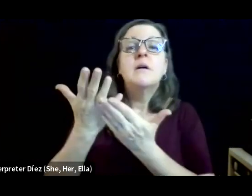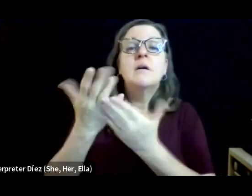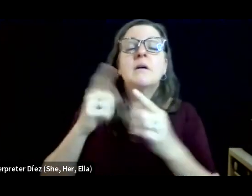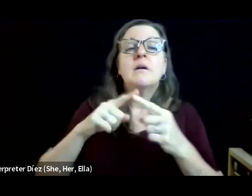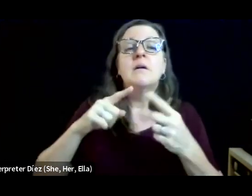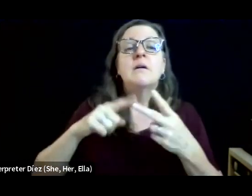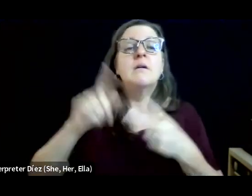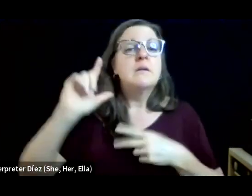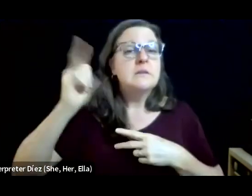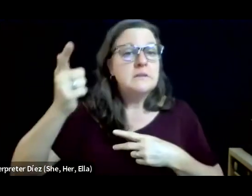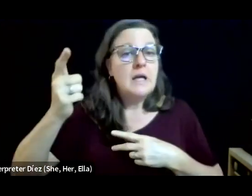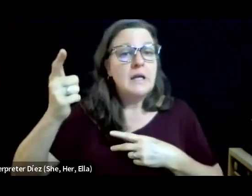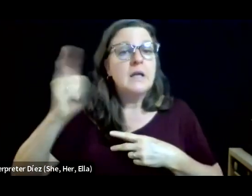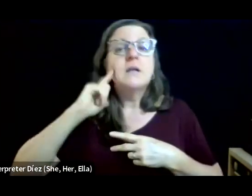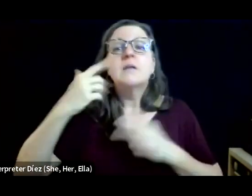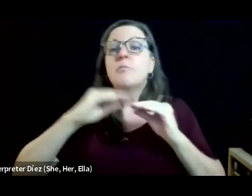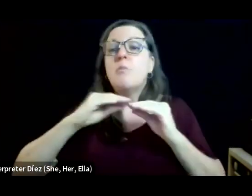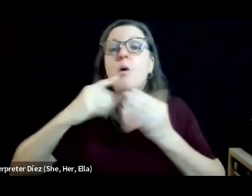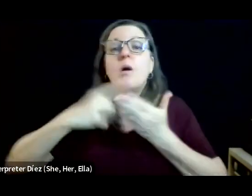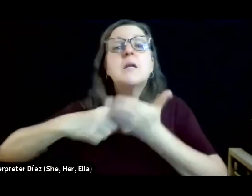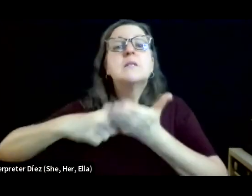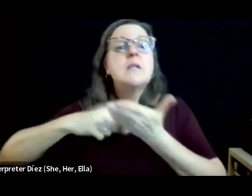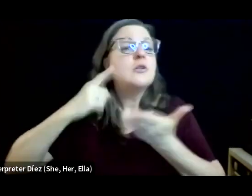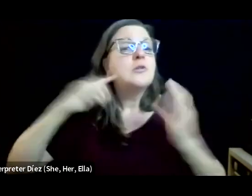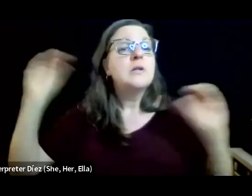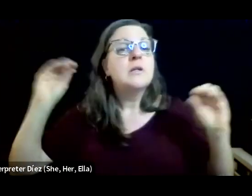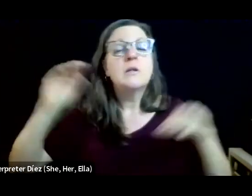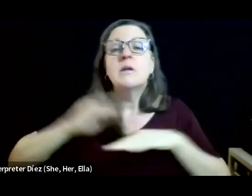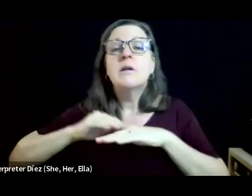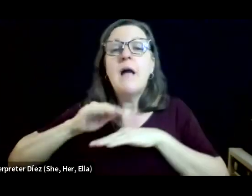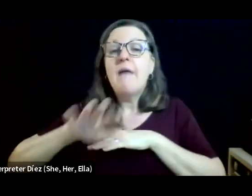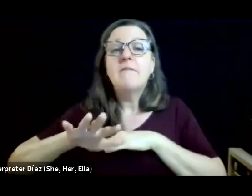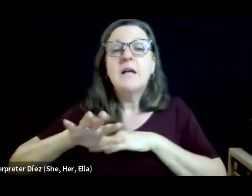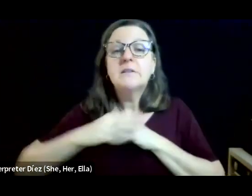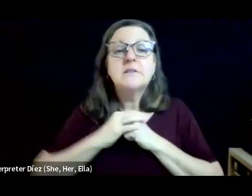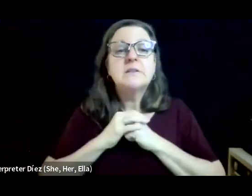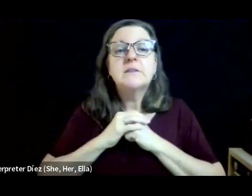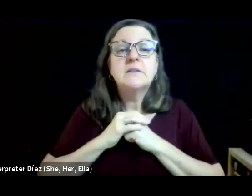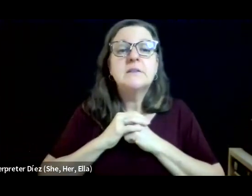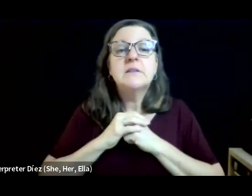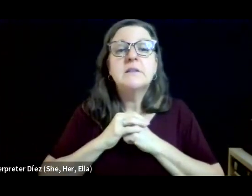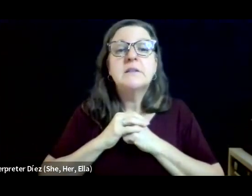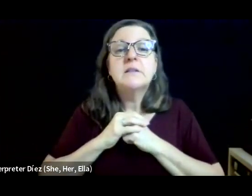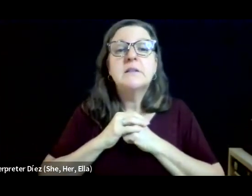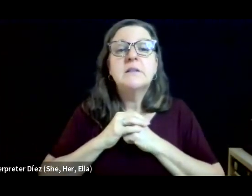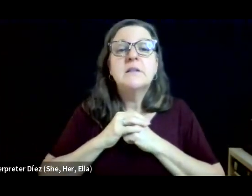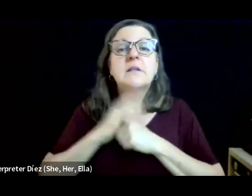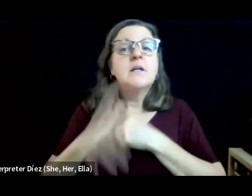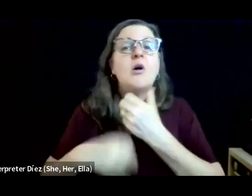Hearing none advice? Okay. All in favor?